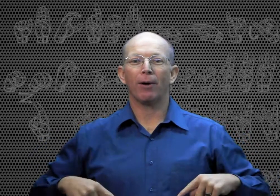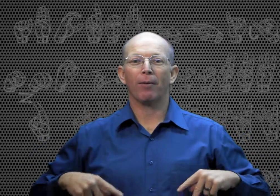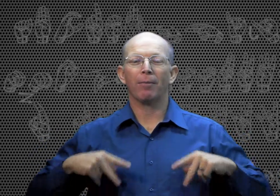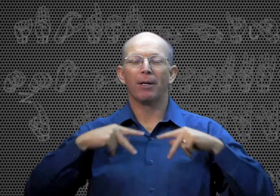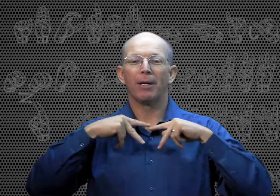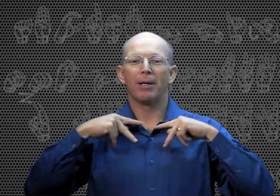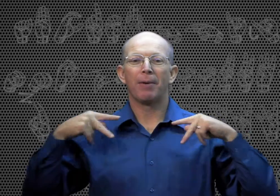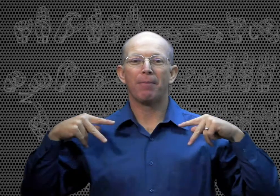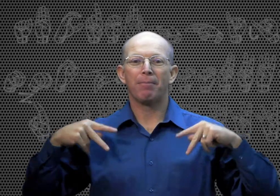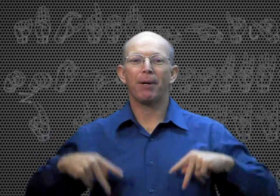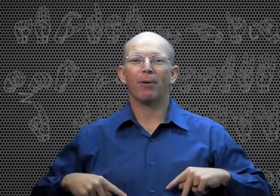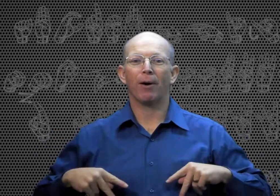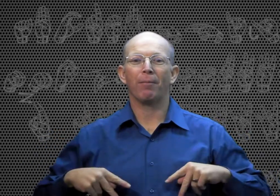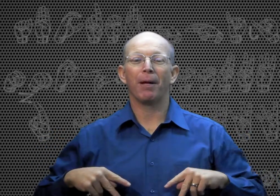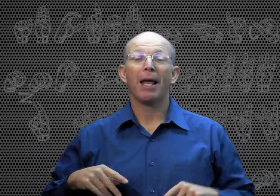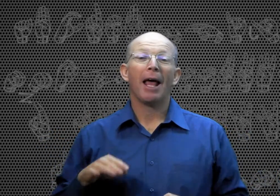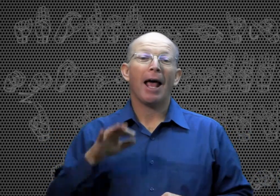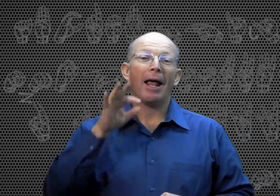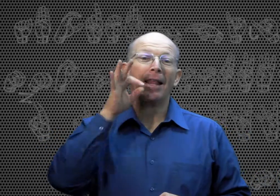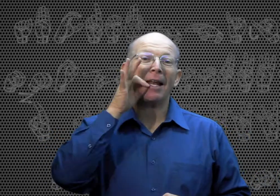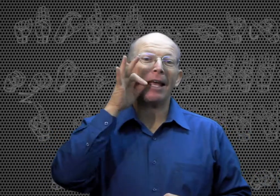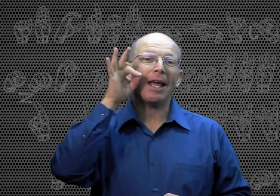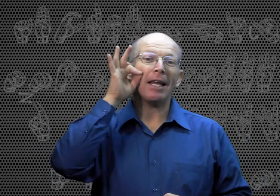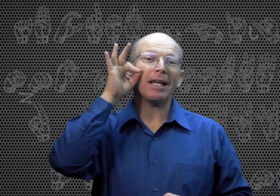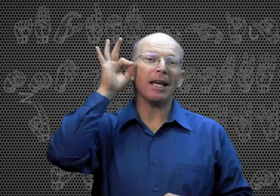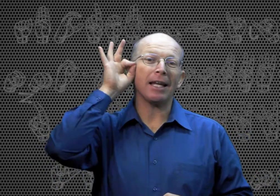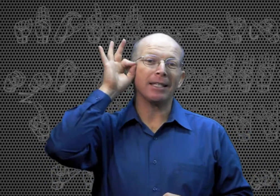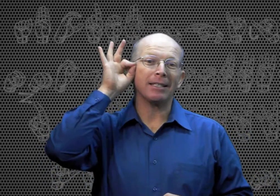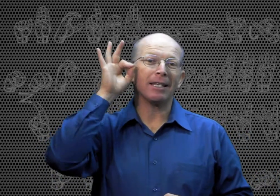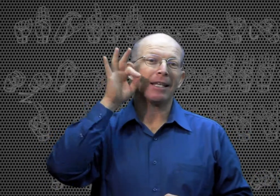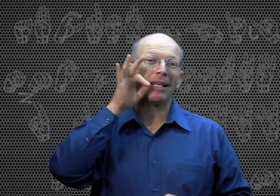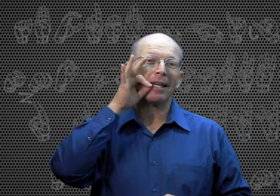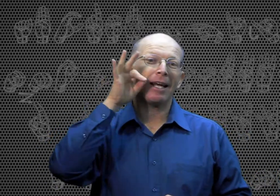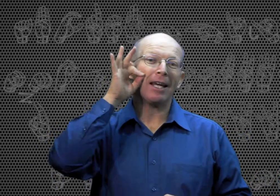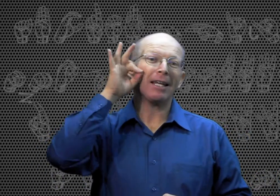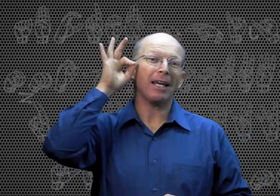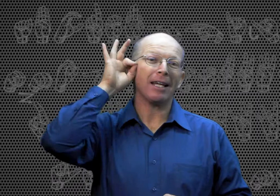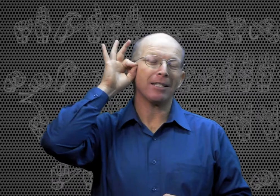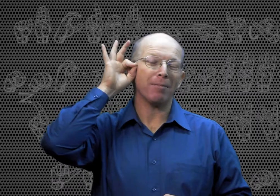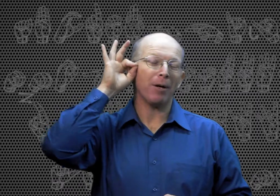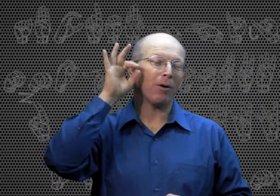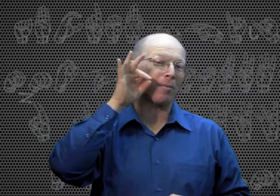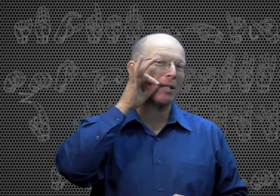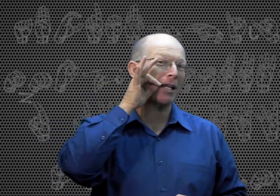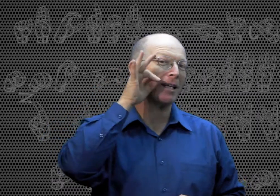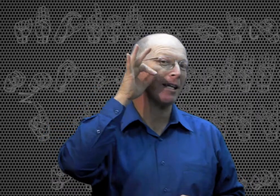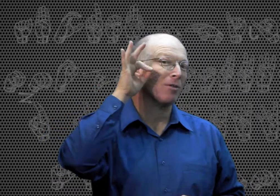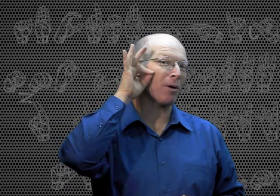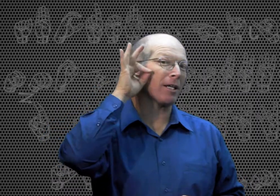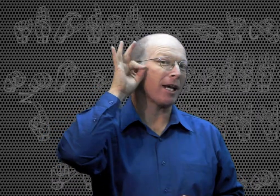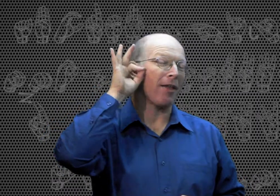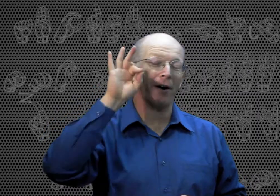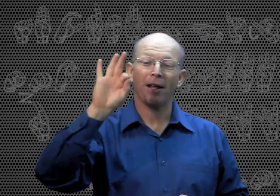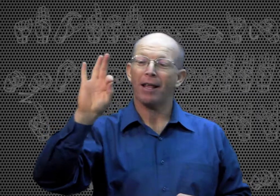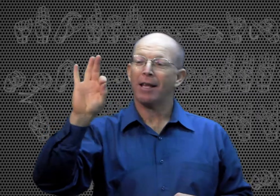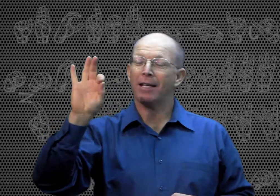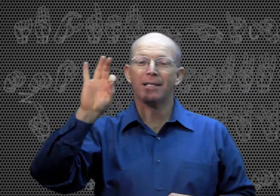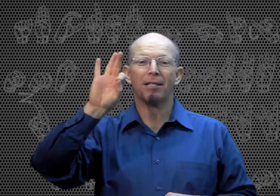PILGRIM. PILGRIM And then INDIANS. The PILGRIMS and INDIANS were together.